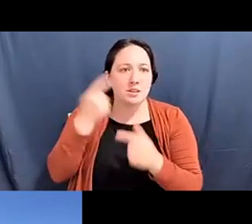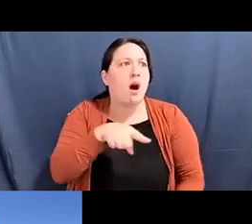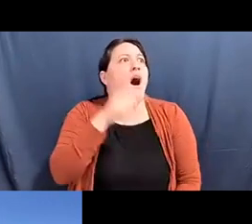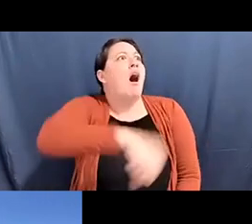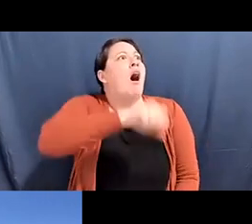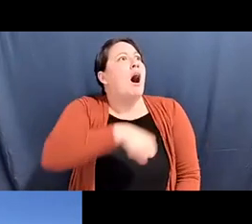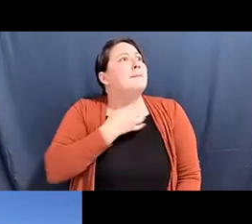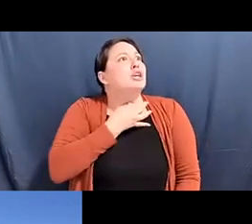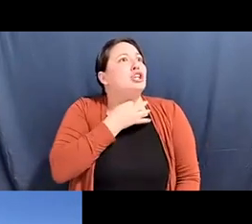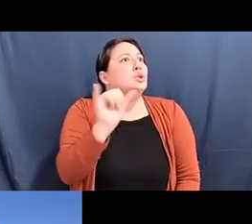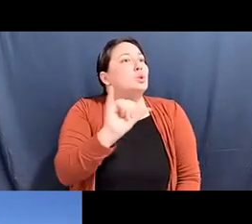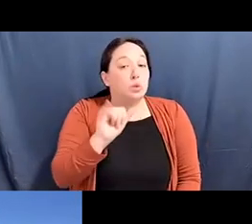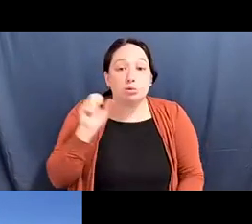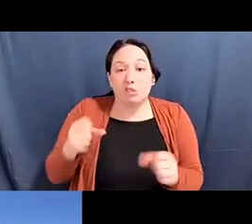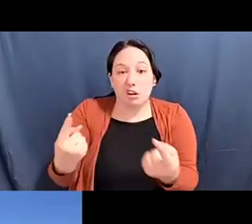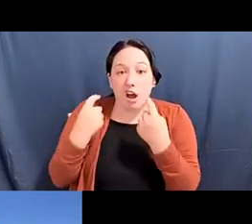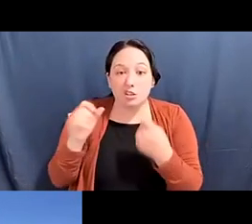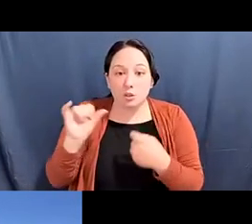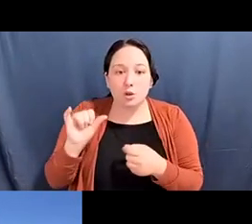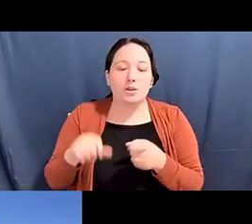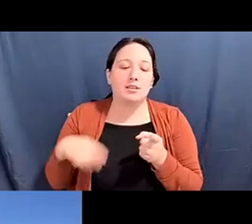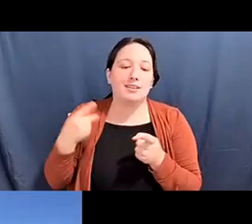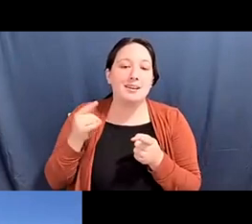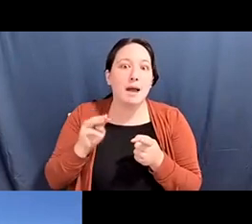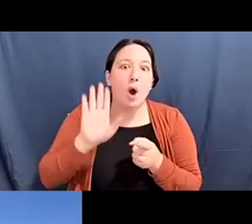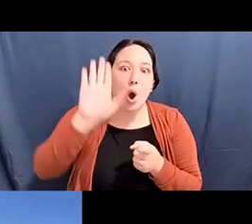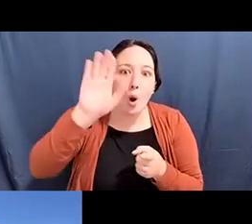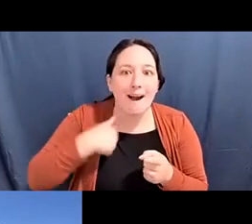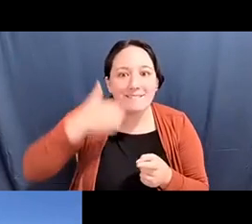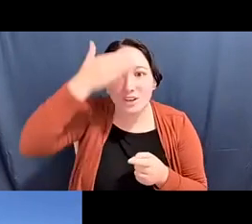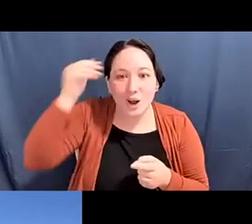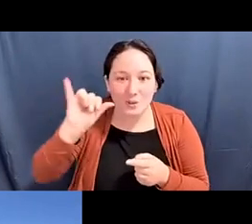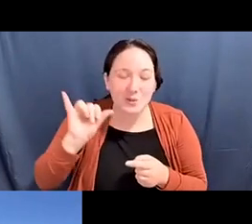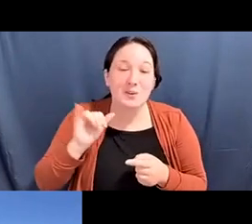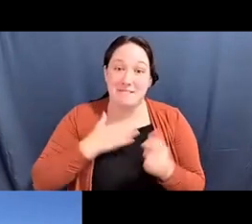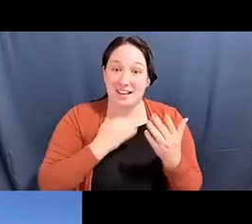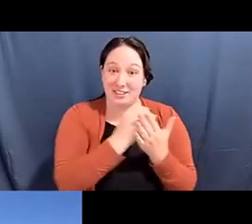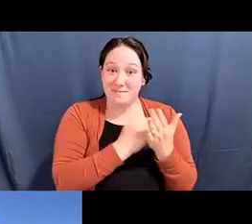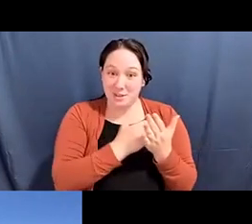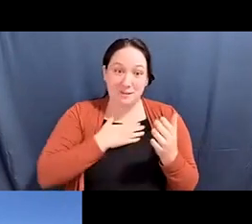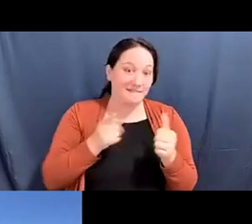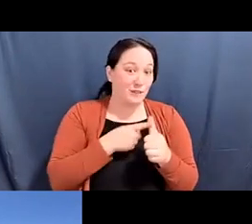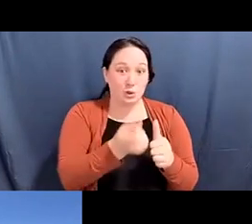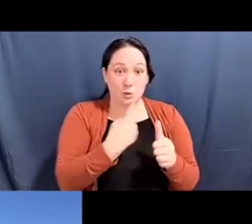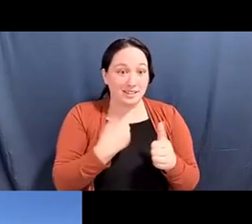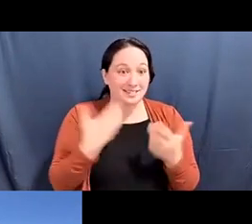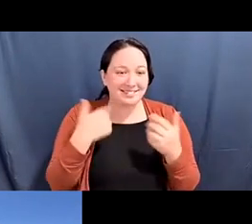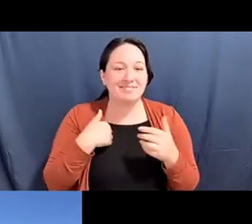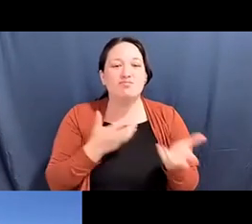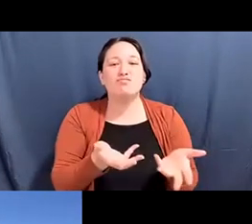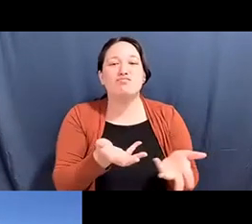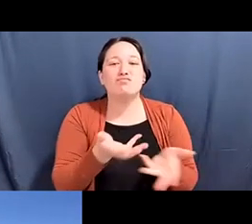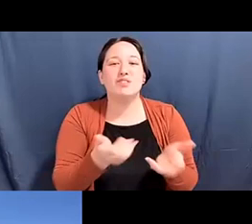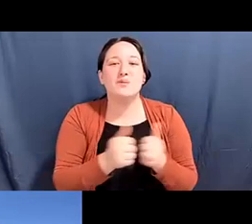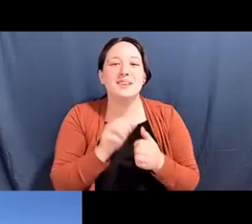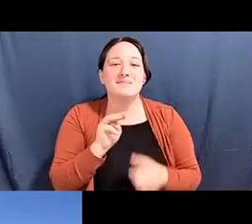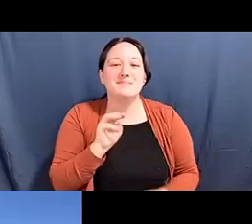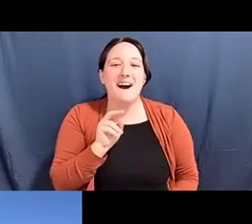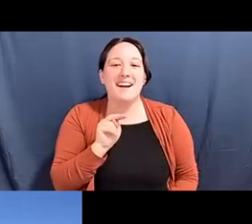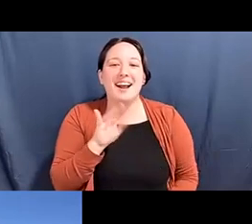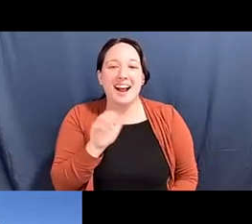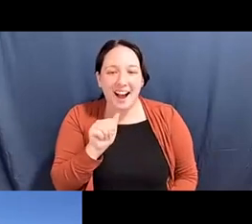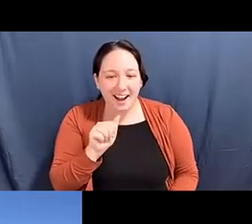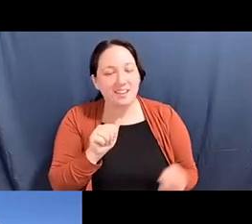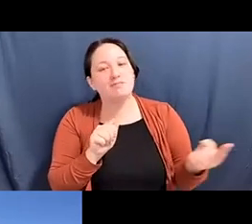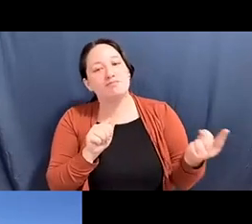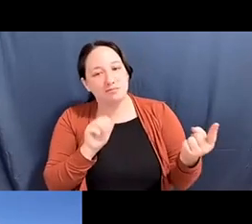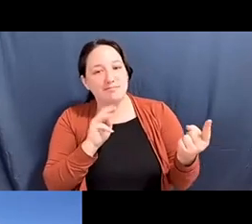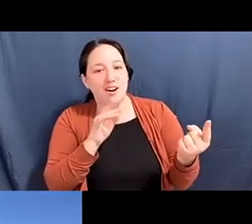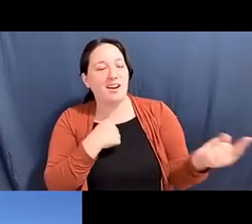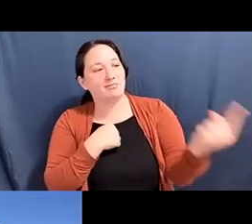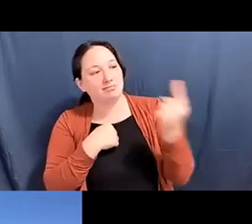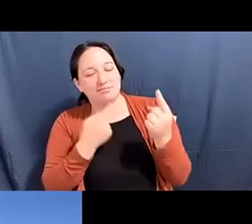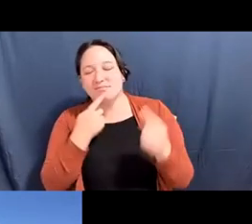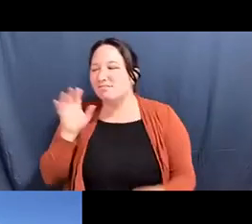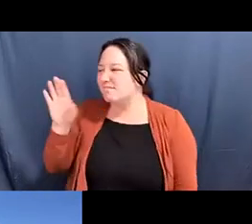pam tau lee: Oh, and I forgot what... one of my opening questions that I start my chapter with is with... with Monica when we were having lunch and she said, and she leaned over, and said Pam, what do you think what we should do about the climate.